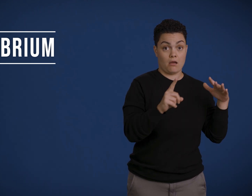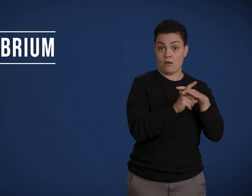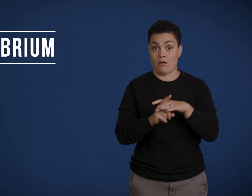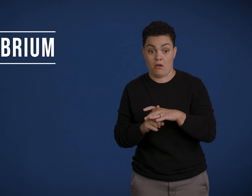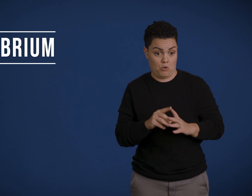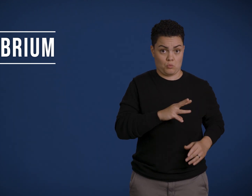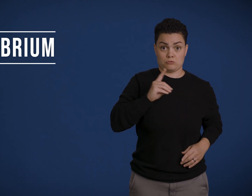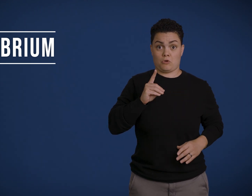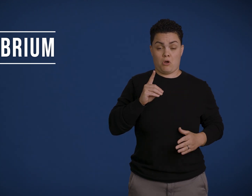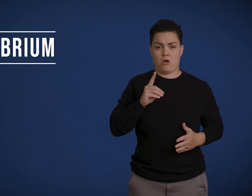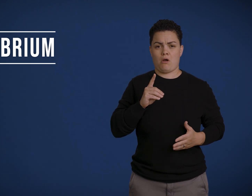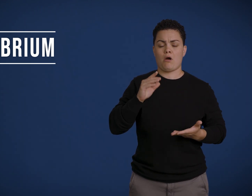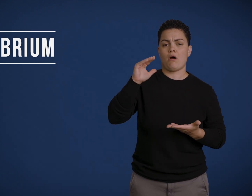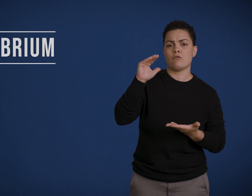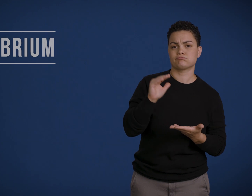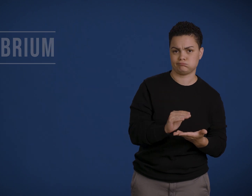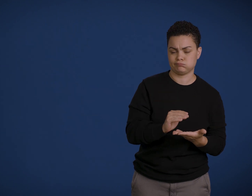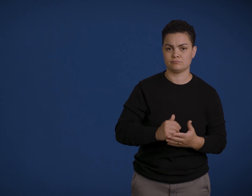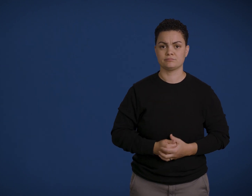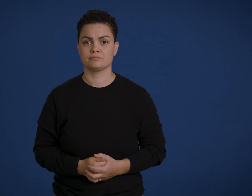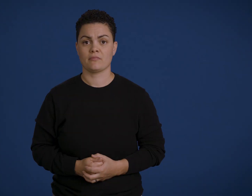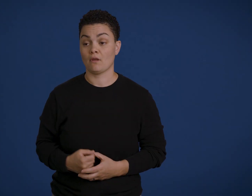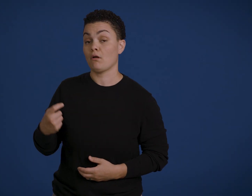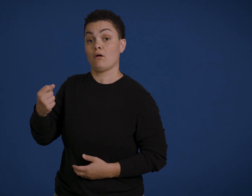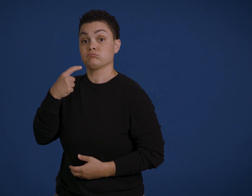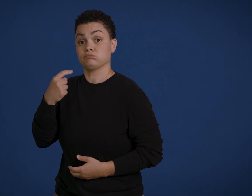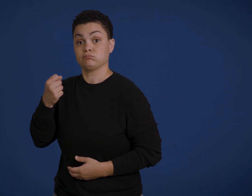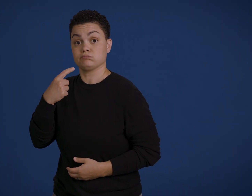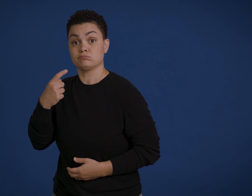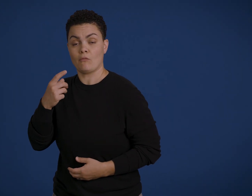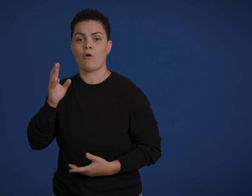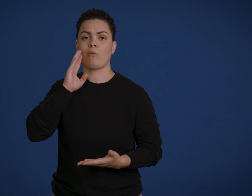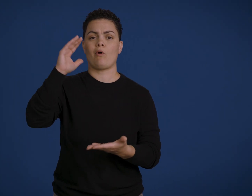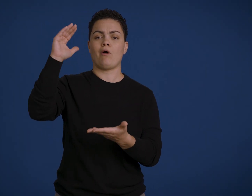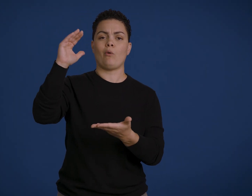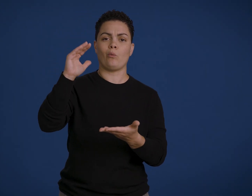Librium is a long-acting benzo which is more effective in suppressing withdrawal symptoms,